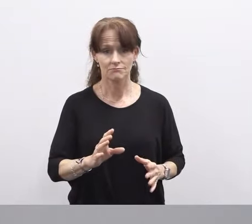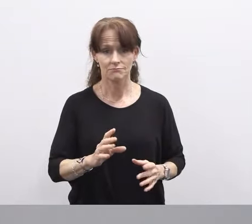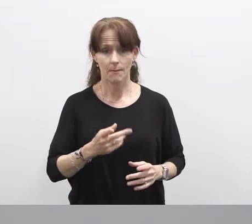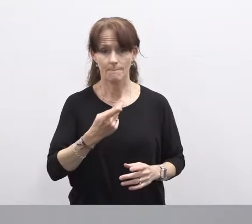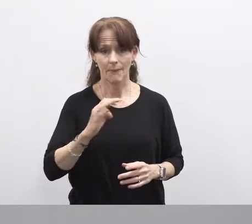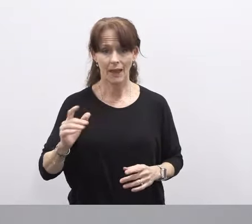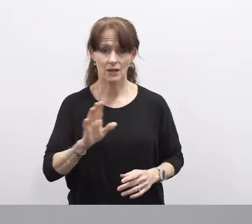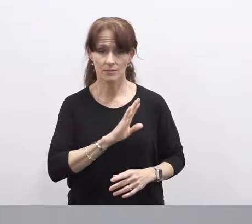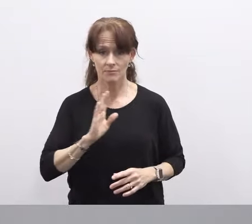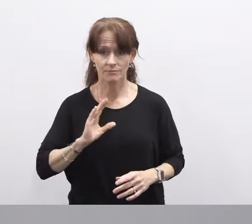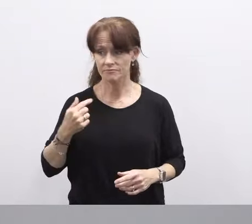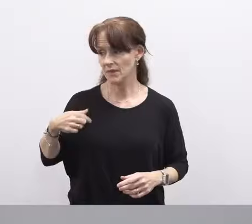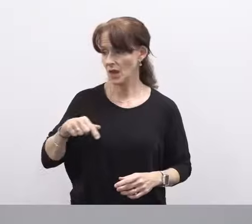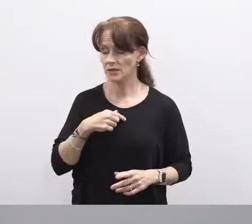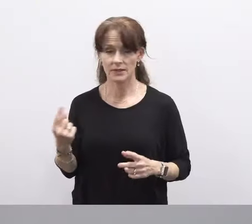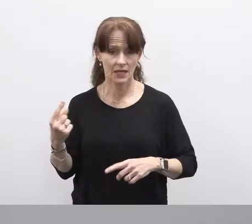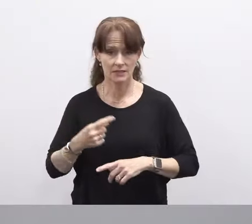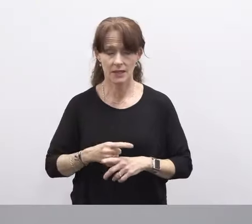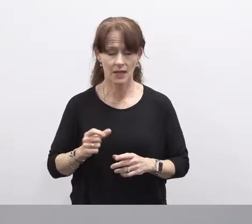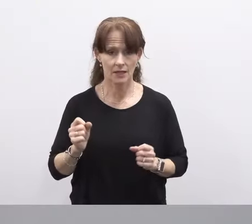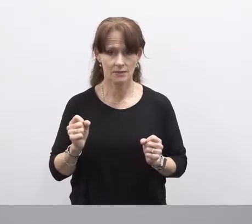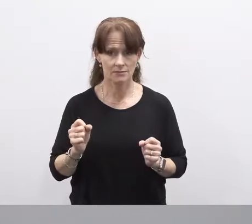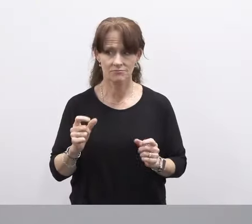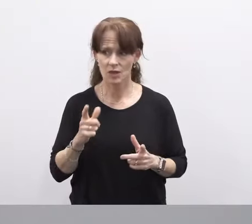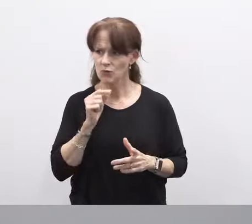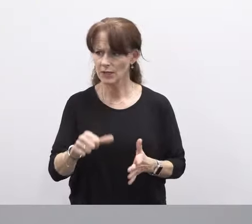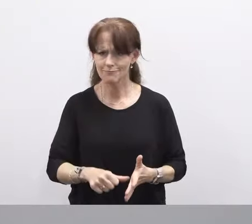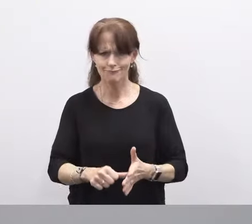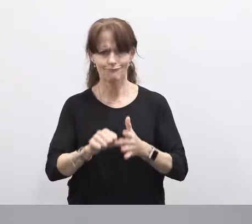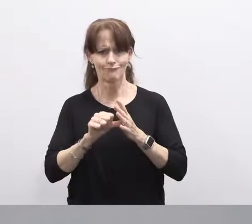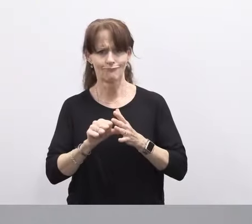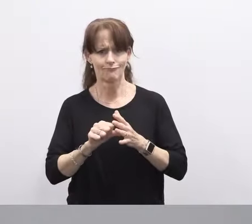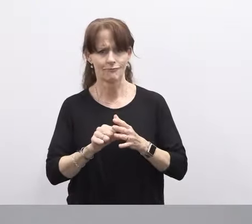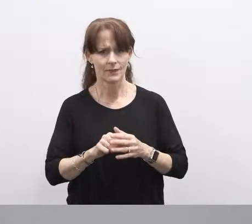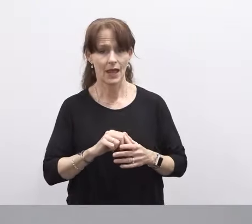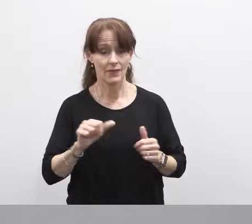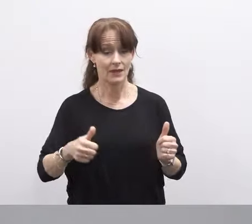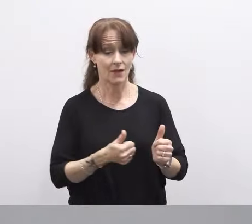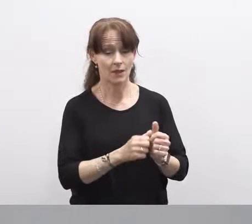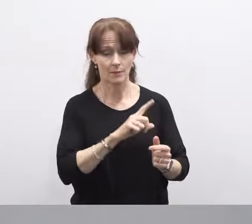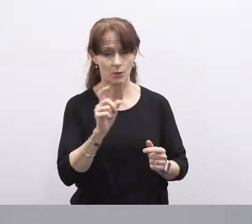us, anything from that day that stood out to you. And then I have a follow up question for you.